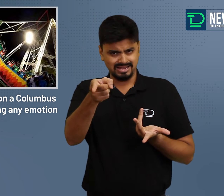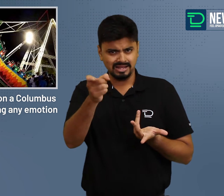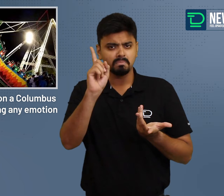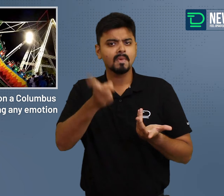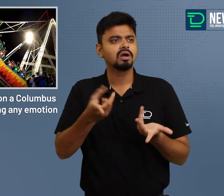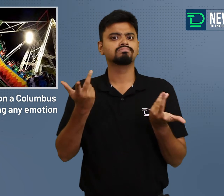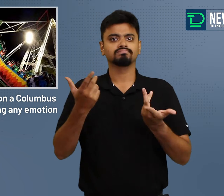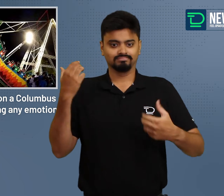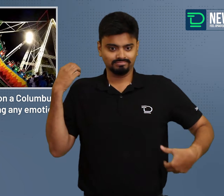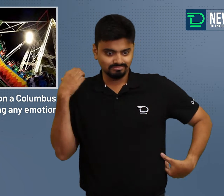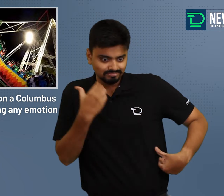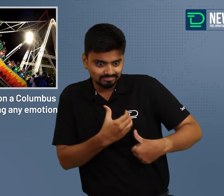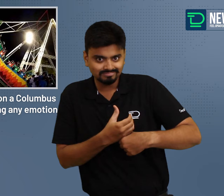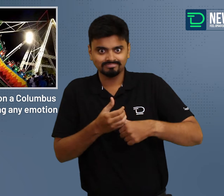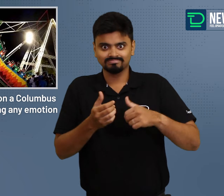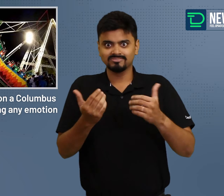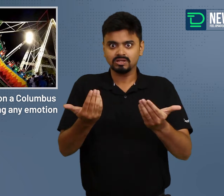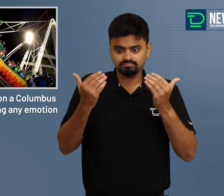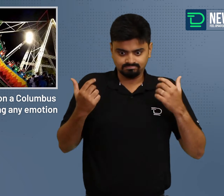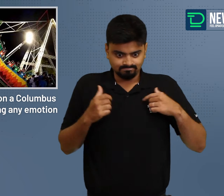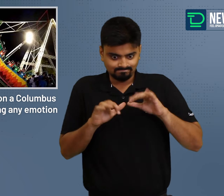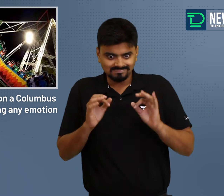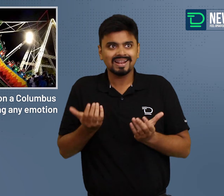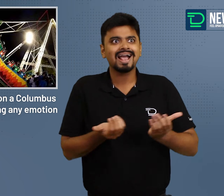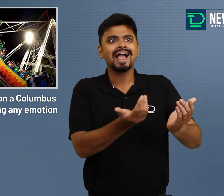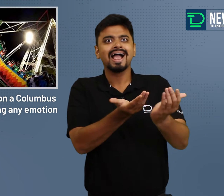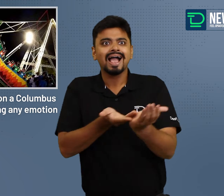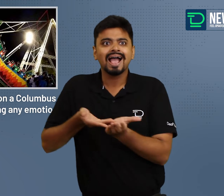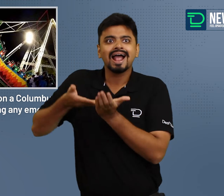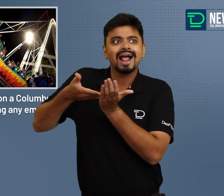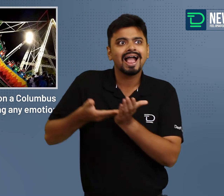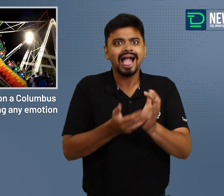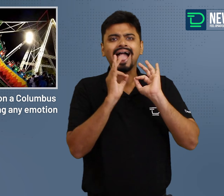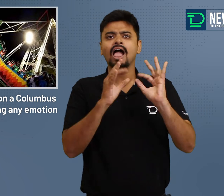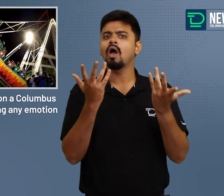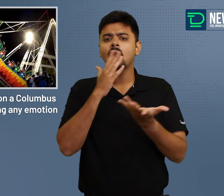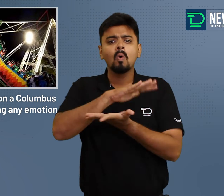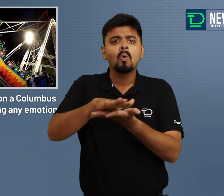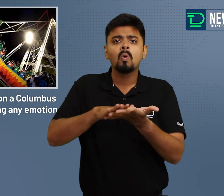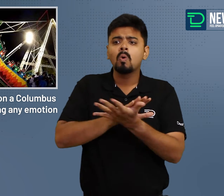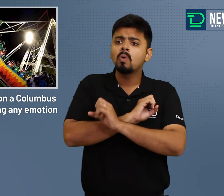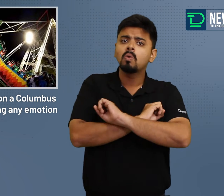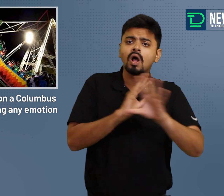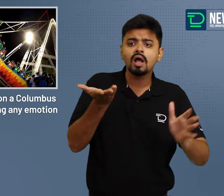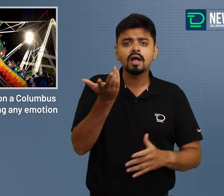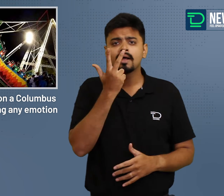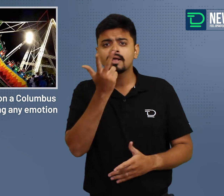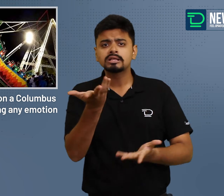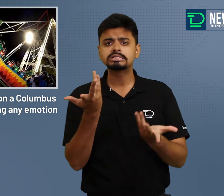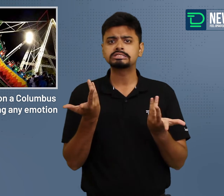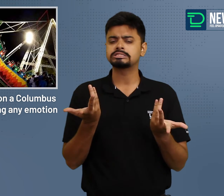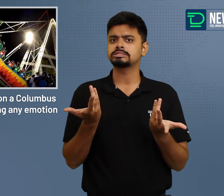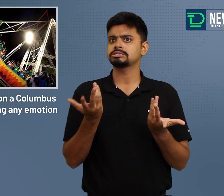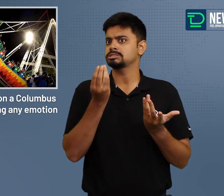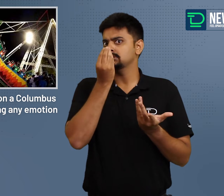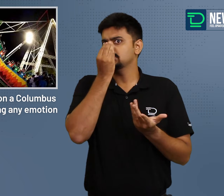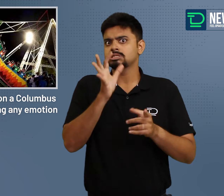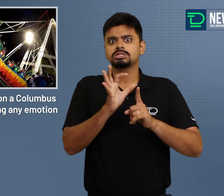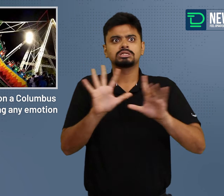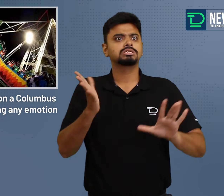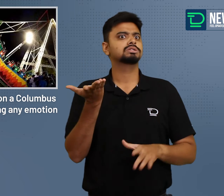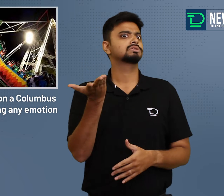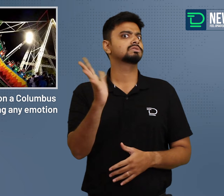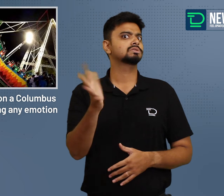He is not strapped in the ride safely.